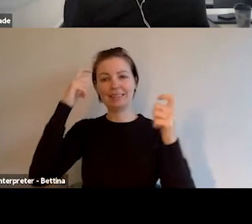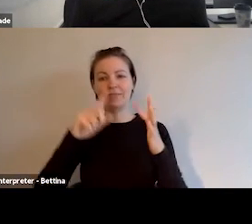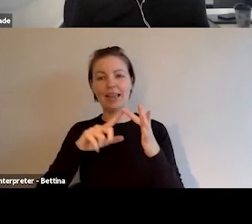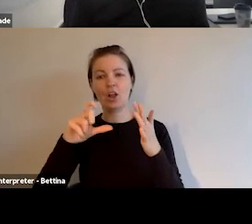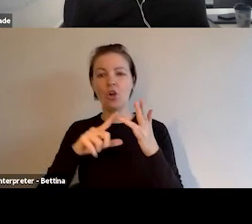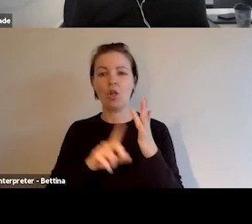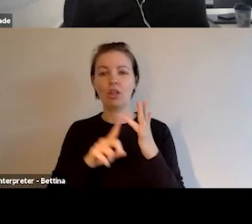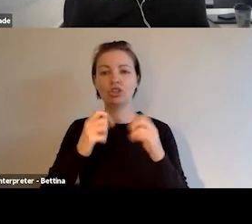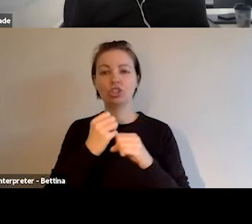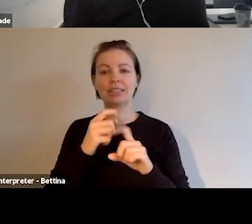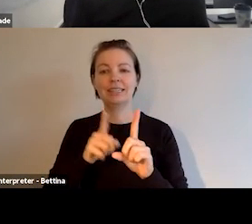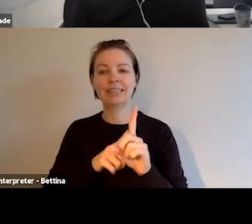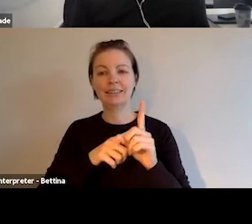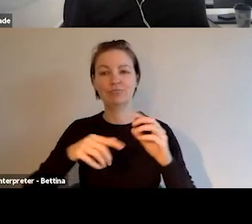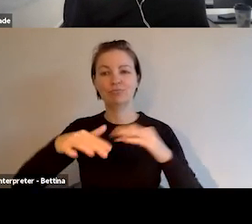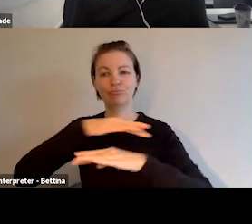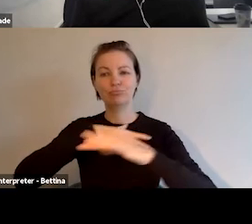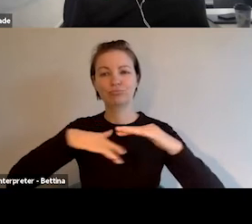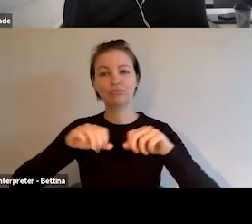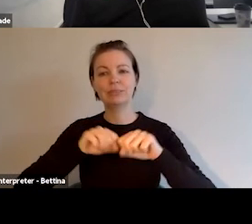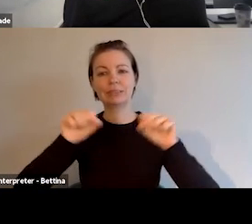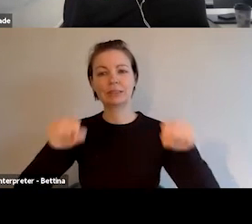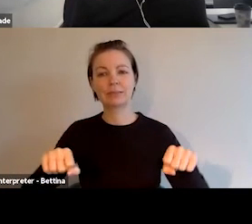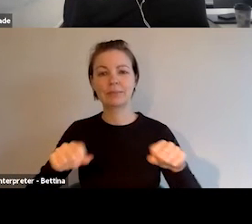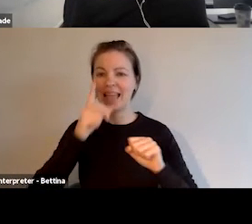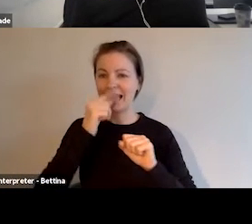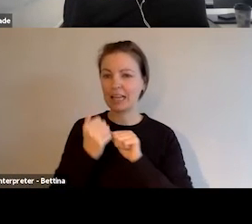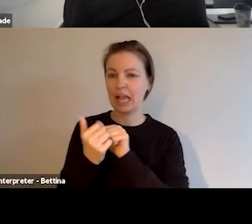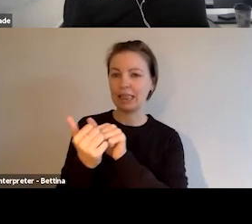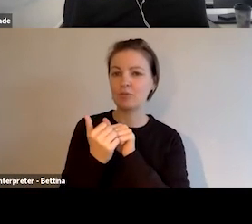within the projects but then the opportunity to collaborate between the projects